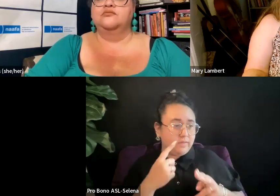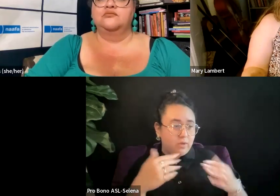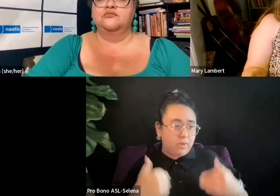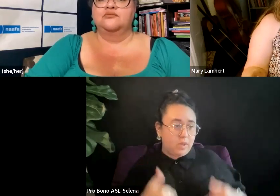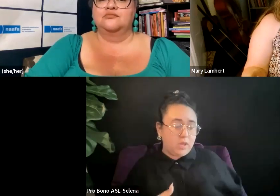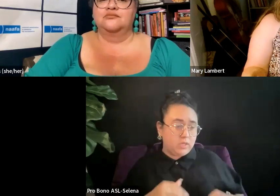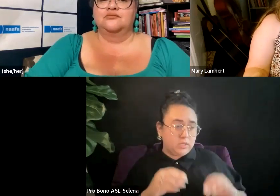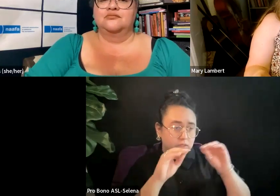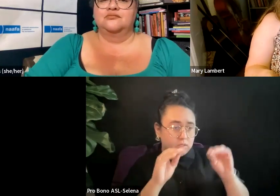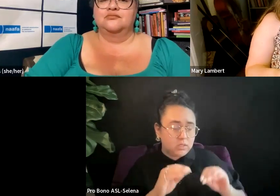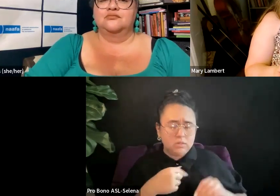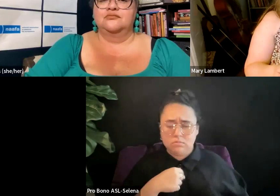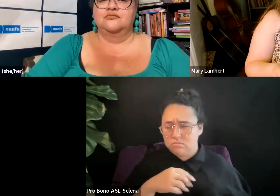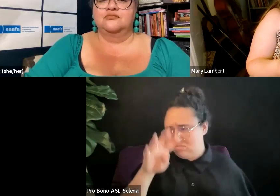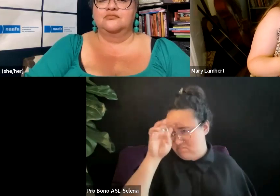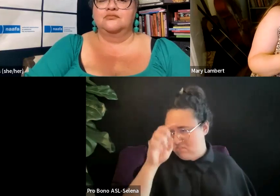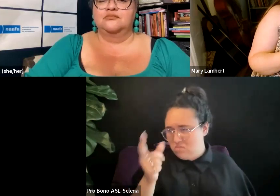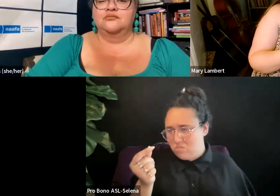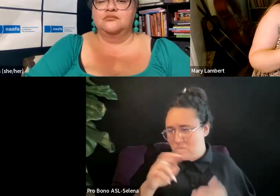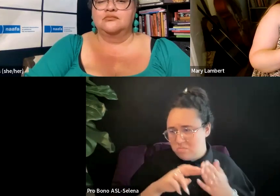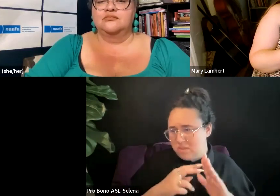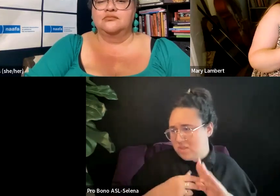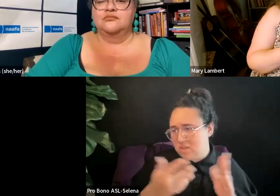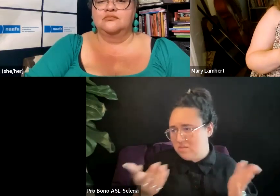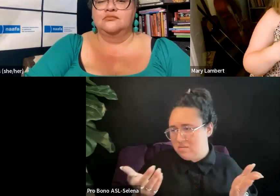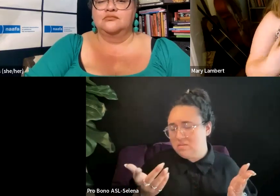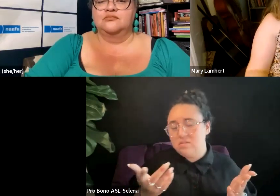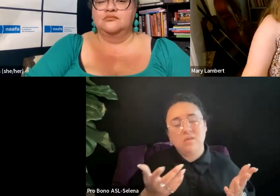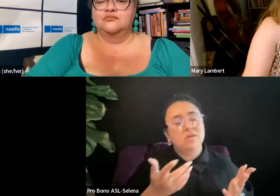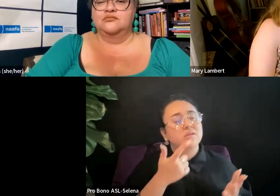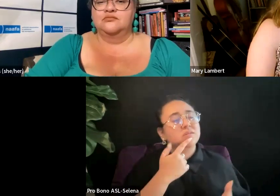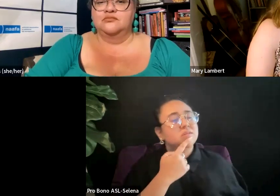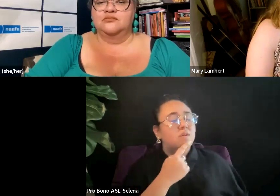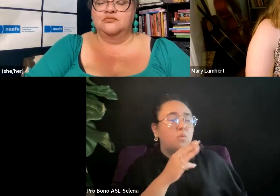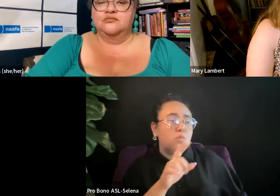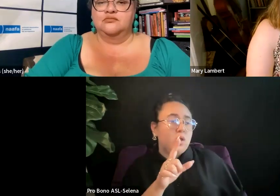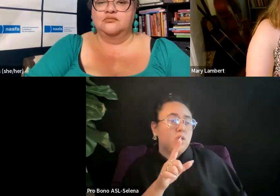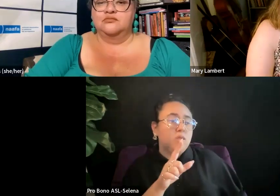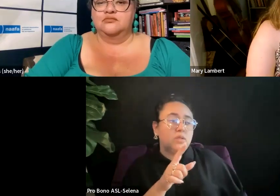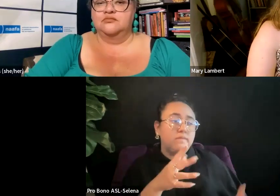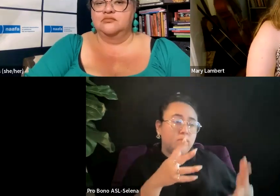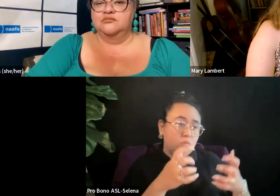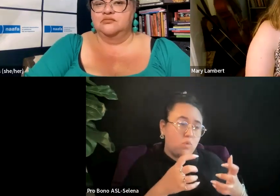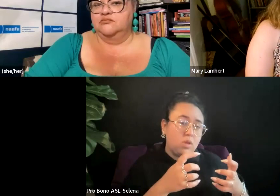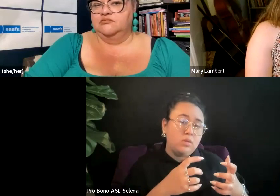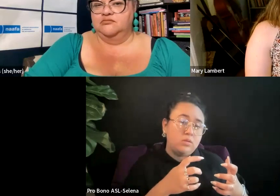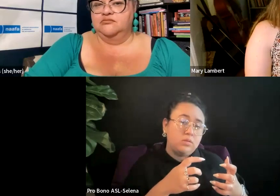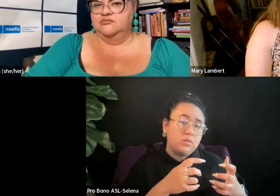And I was really confused. I was like, What do you mean? And he said, Well, you know, but anywhere between if you want to spend 10,000